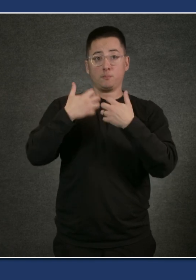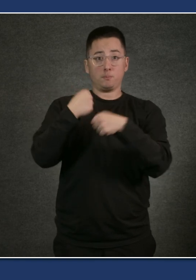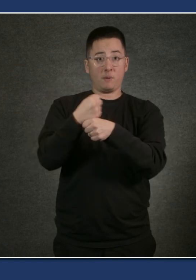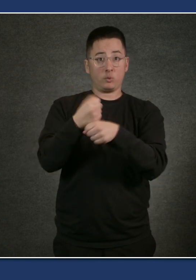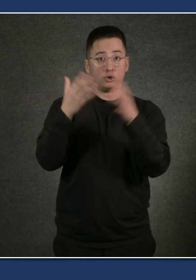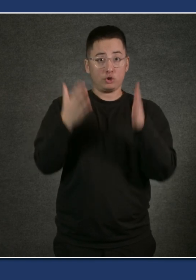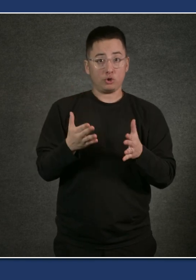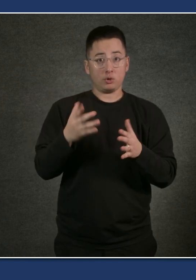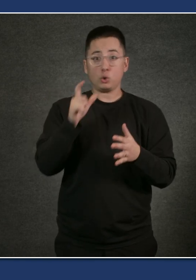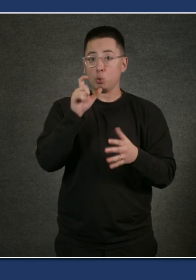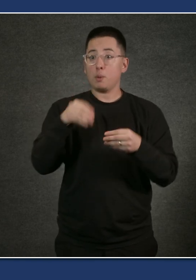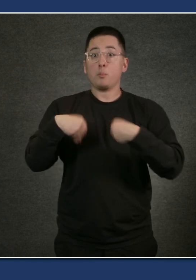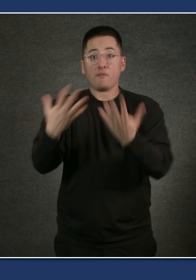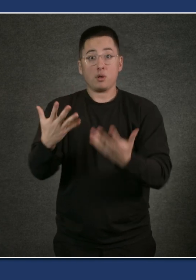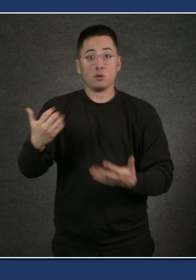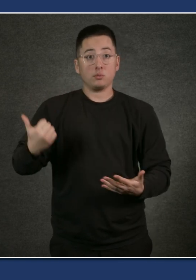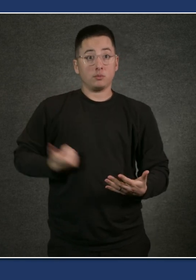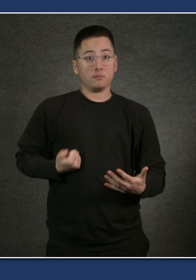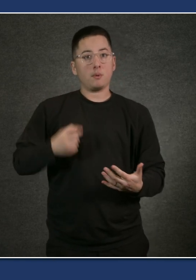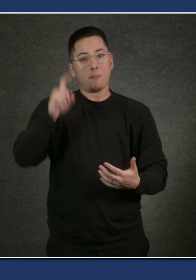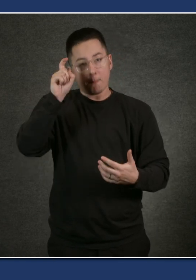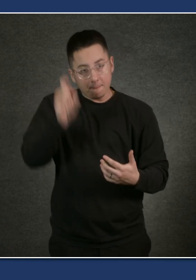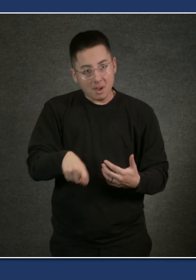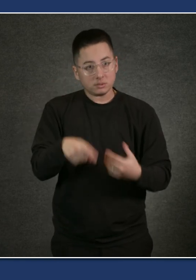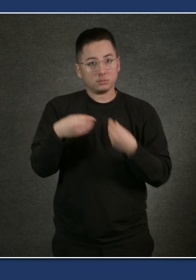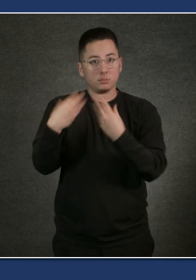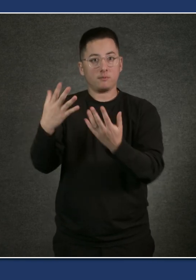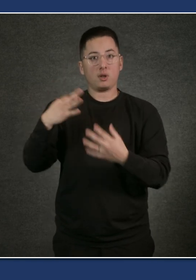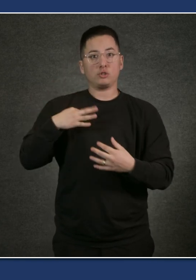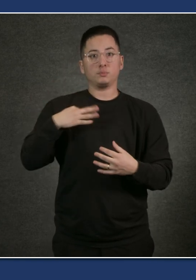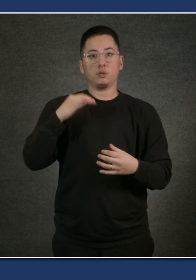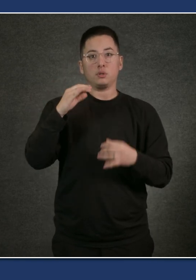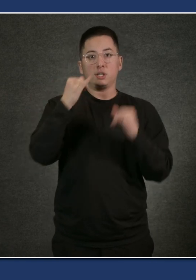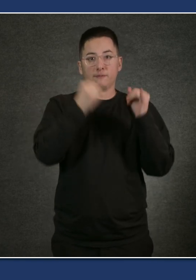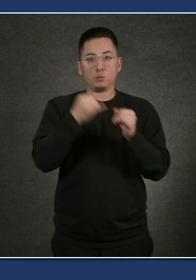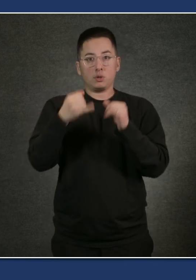insulin manufacturers provide insulin to eligible individuals